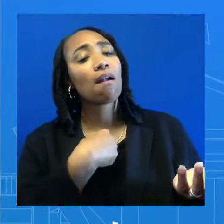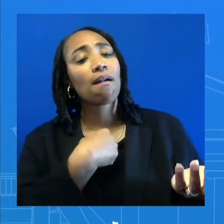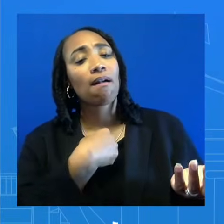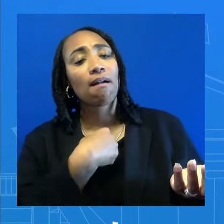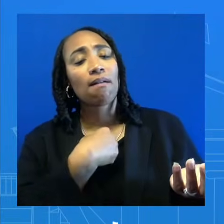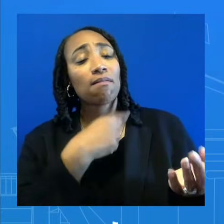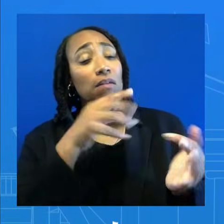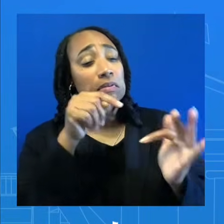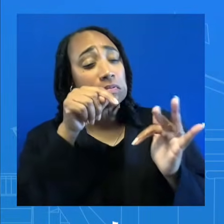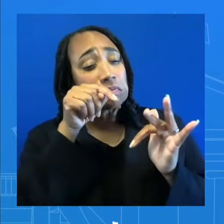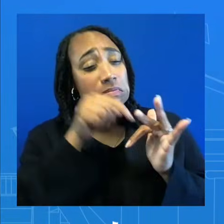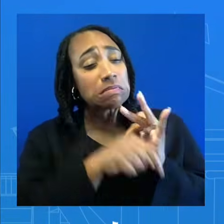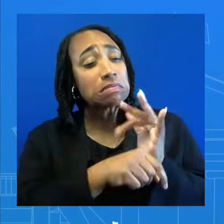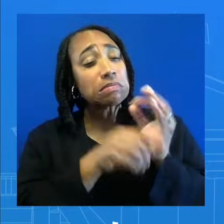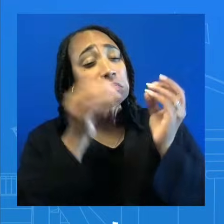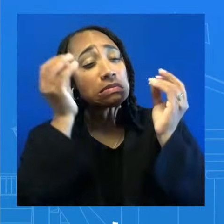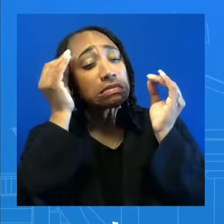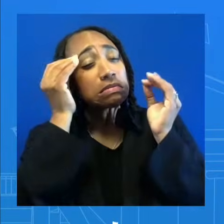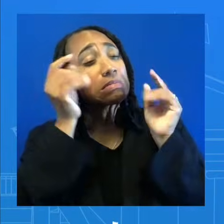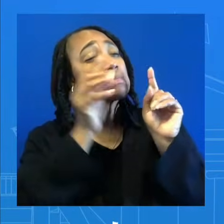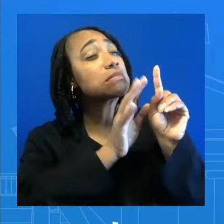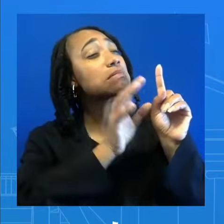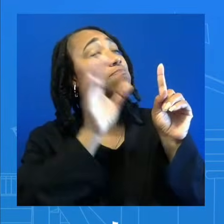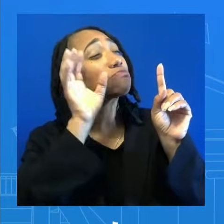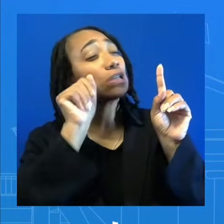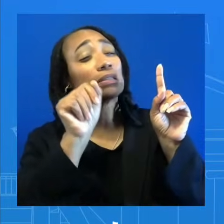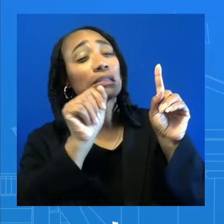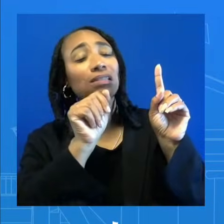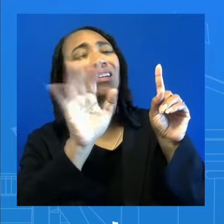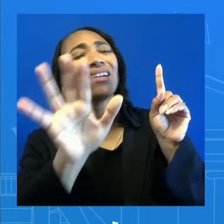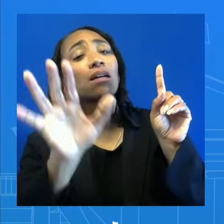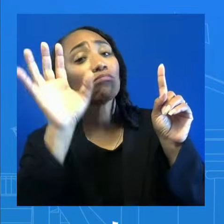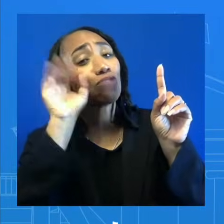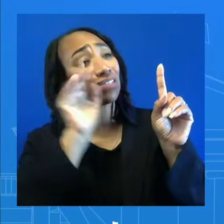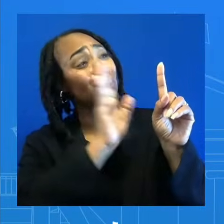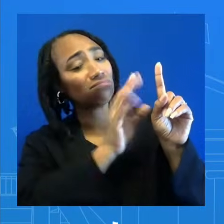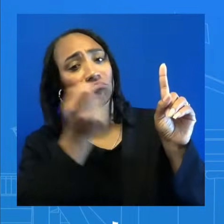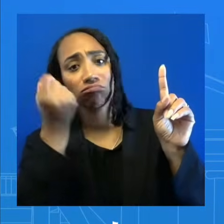that they can reconnect with their community, reconnect with their family, be --